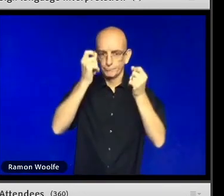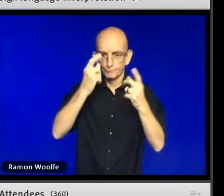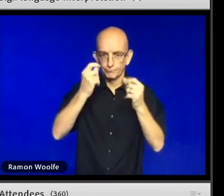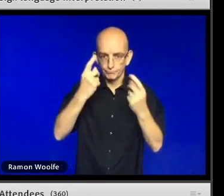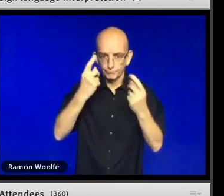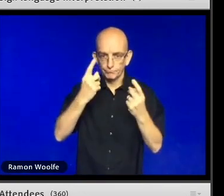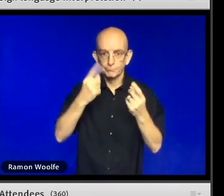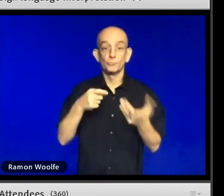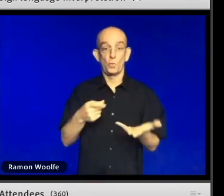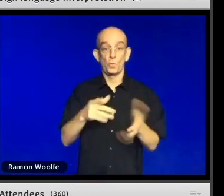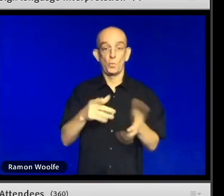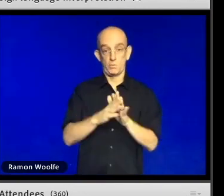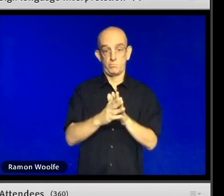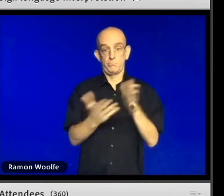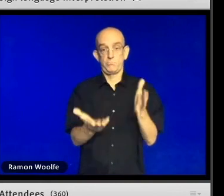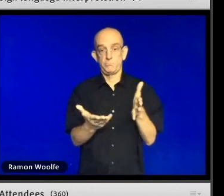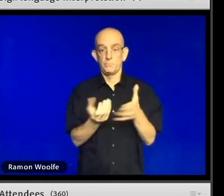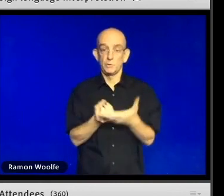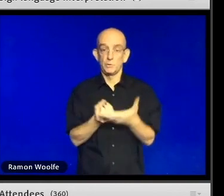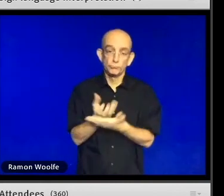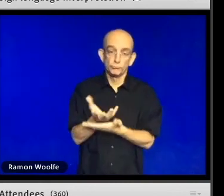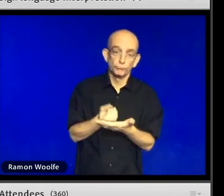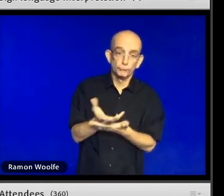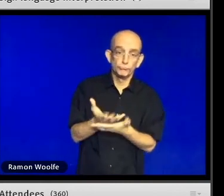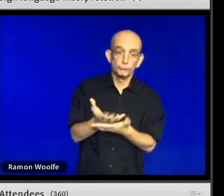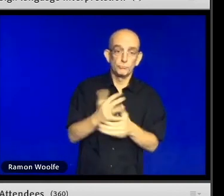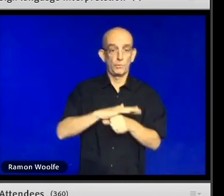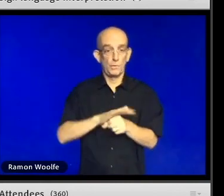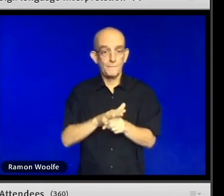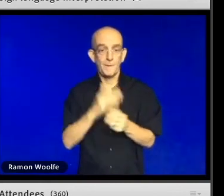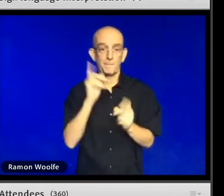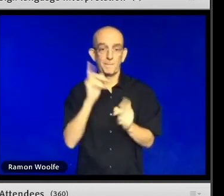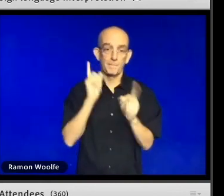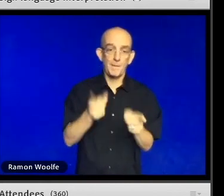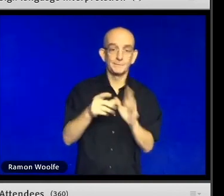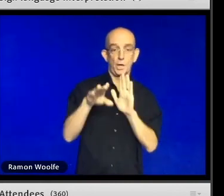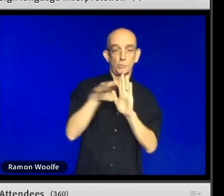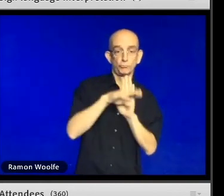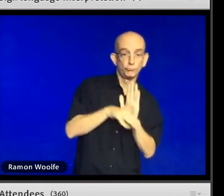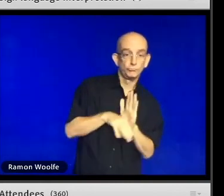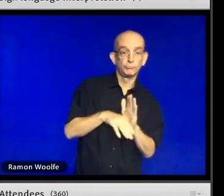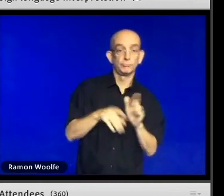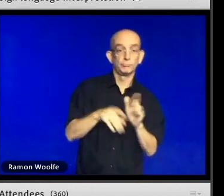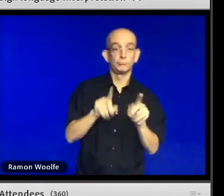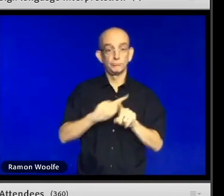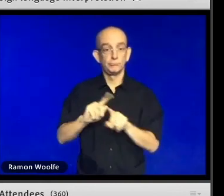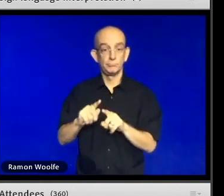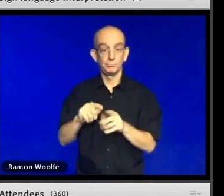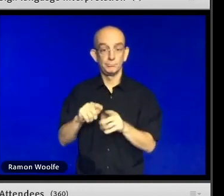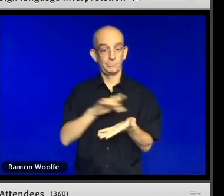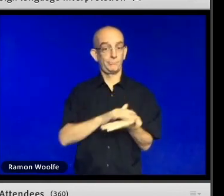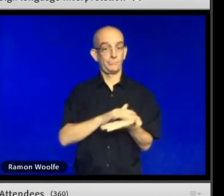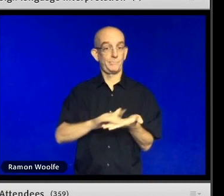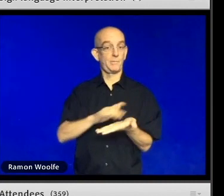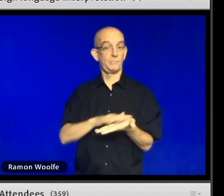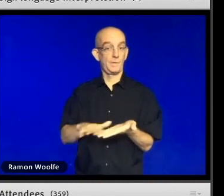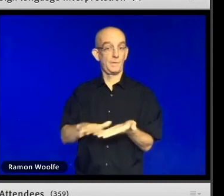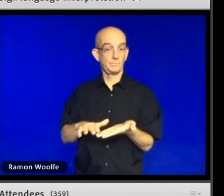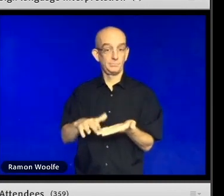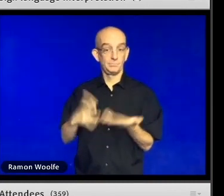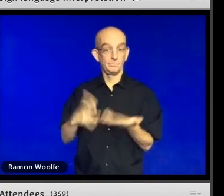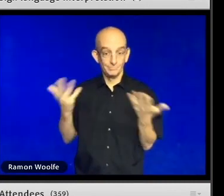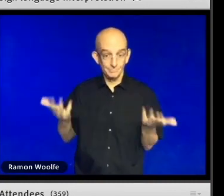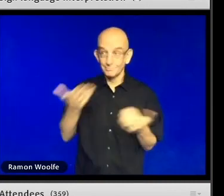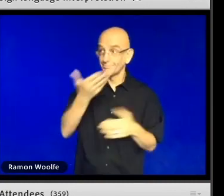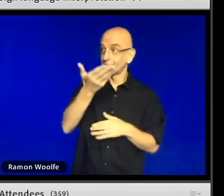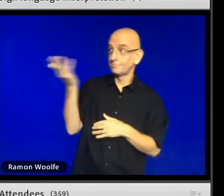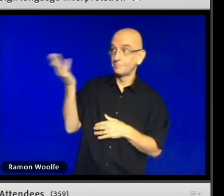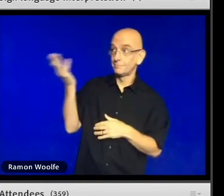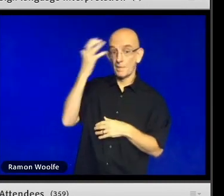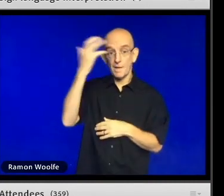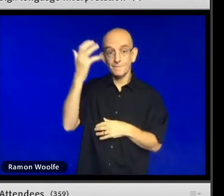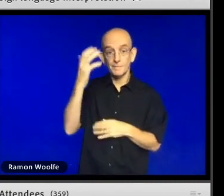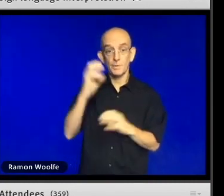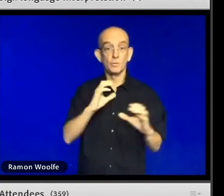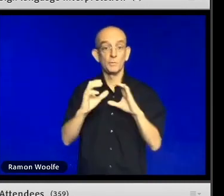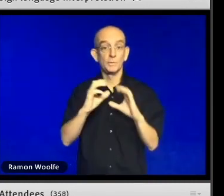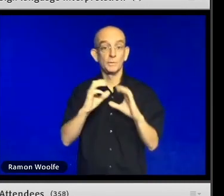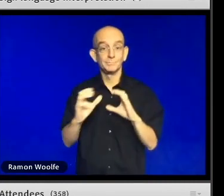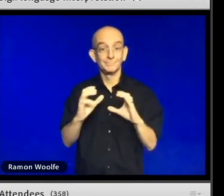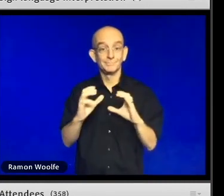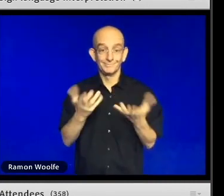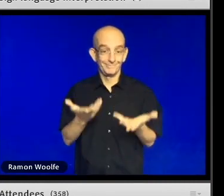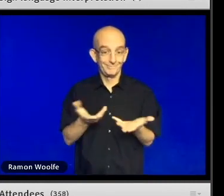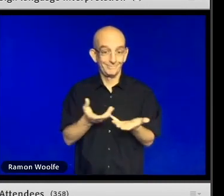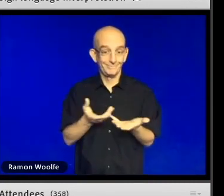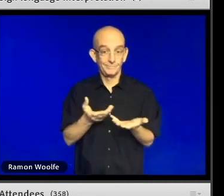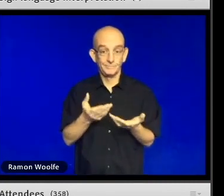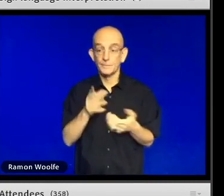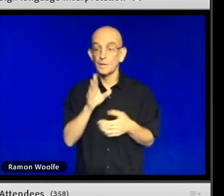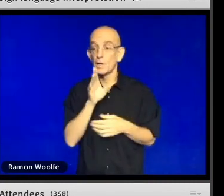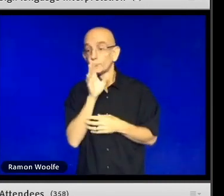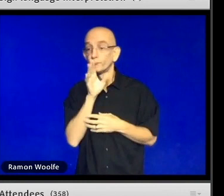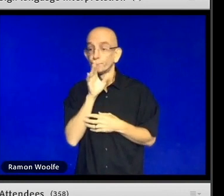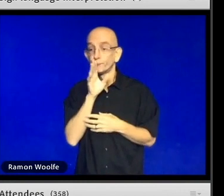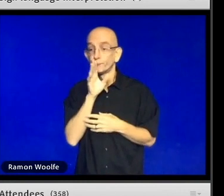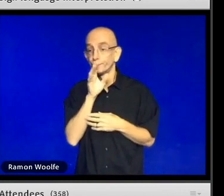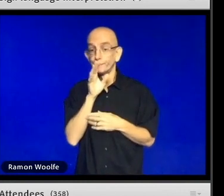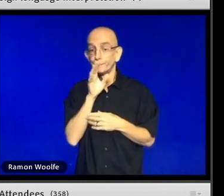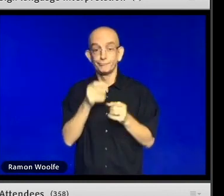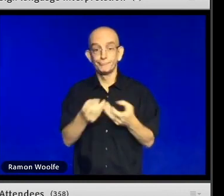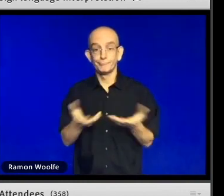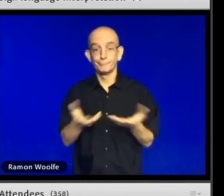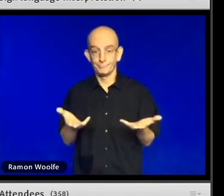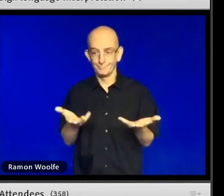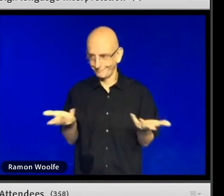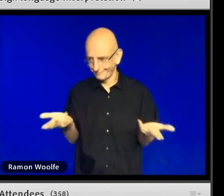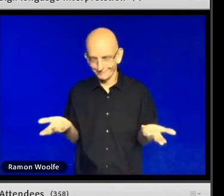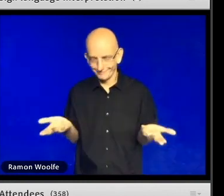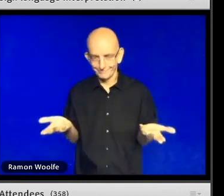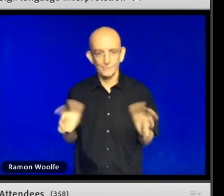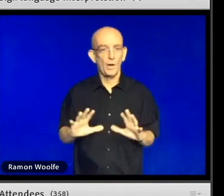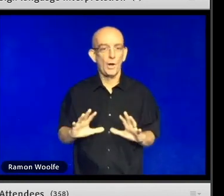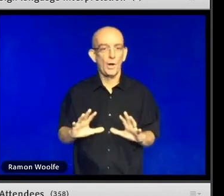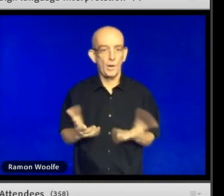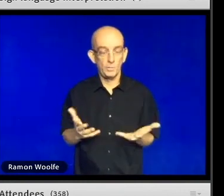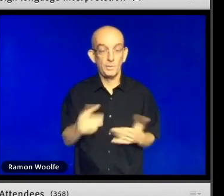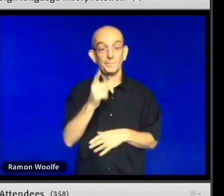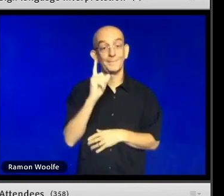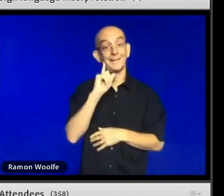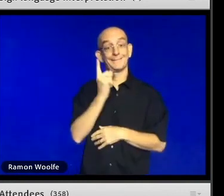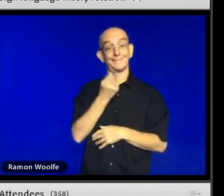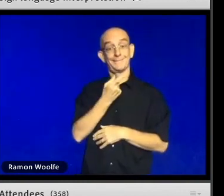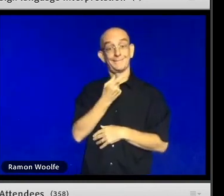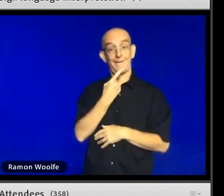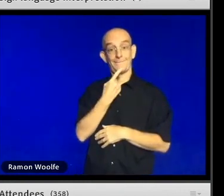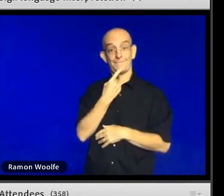take a look. You should see it in the middle of the screen there. Very good. So back to